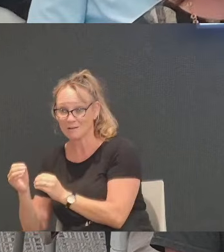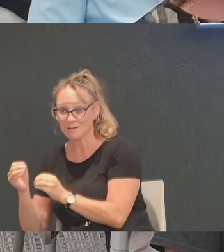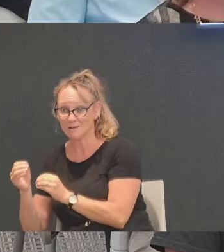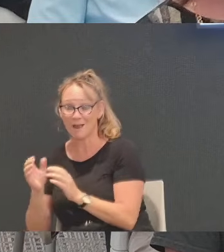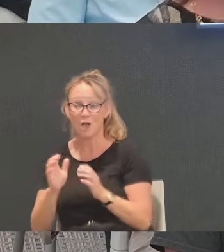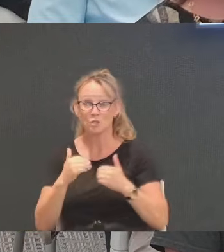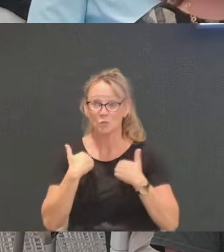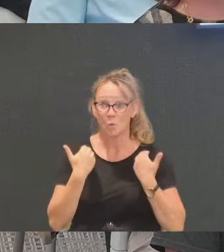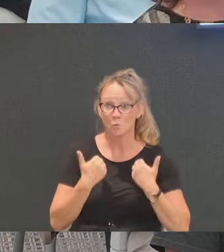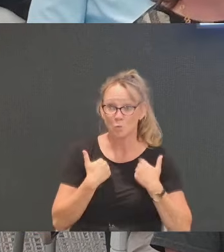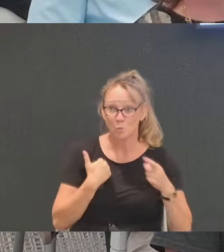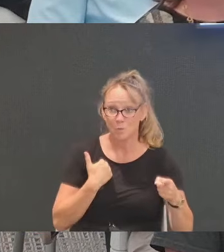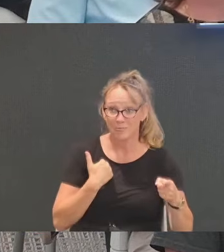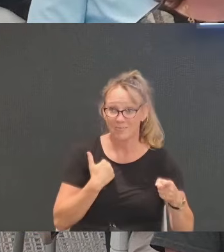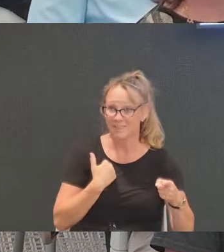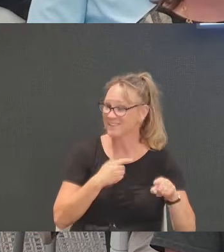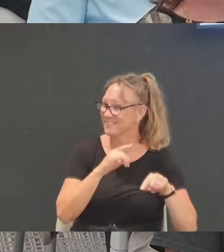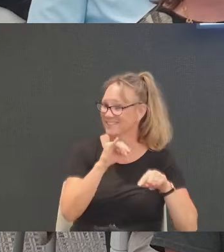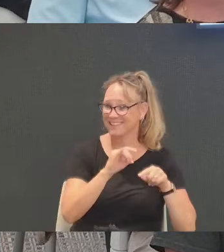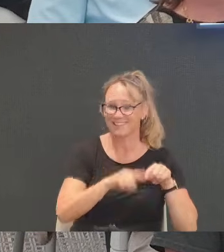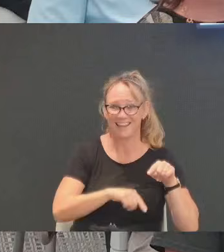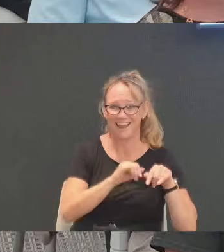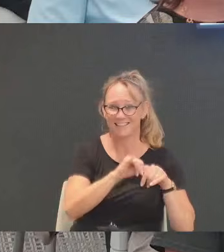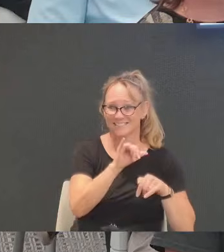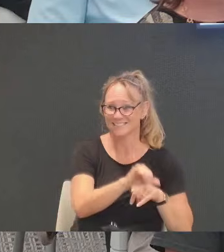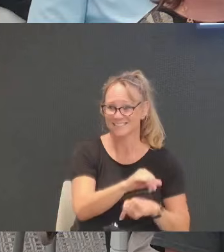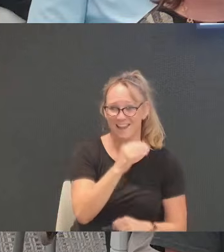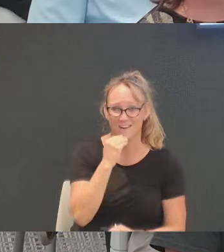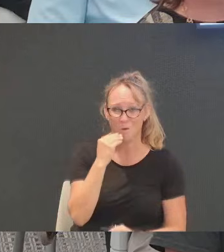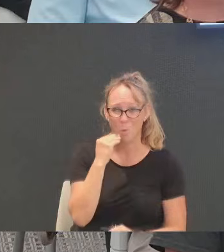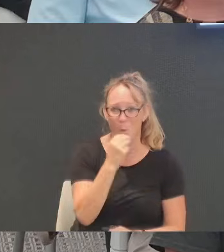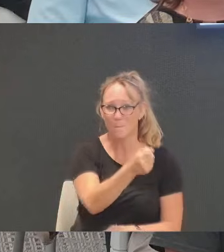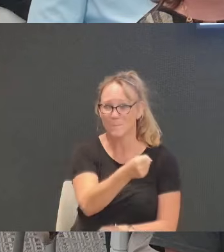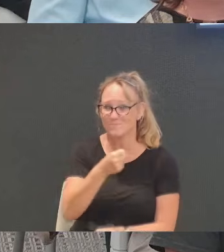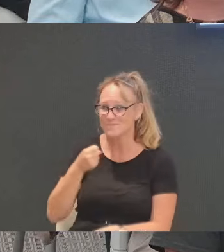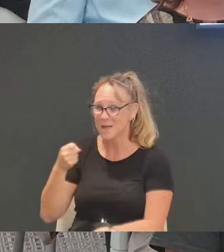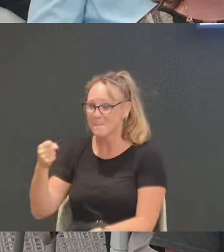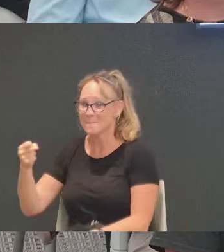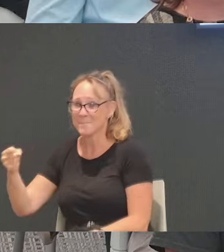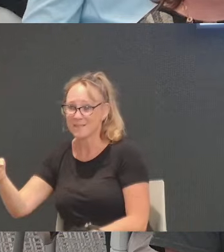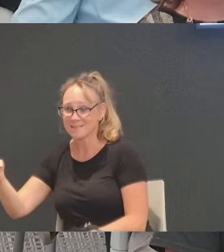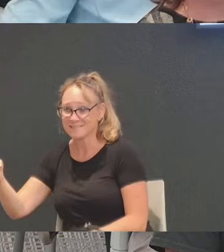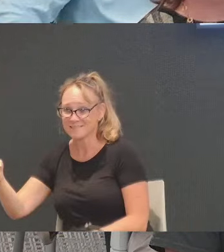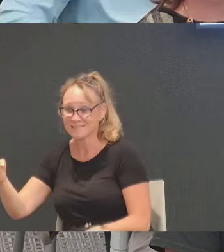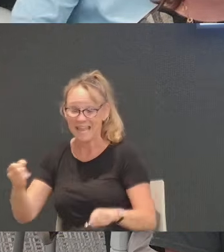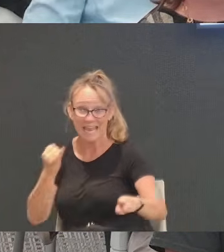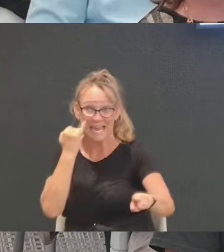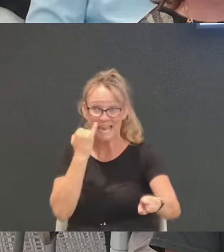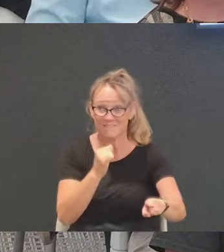safely stay at home. When a child is unsafe, we are legally required to find them a safe place